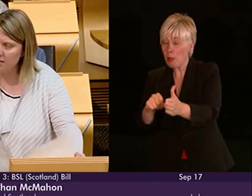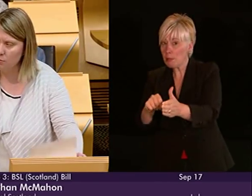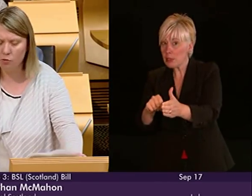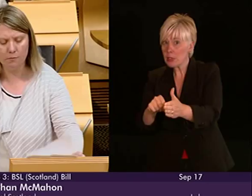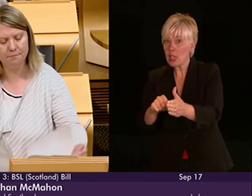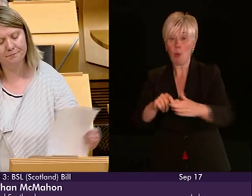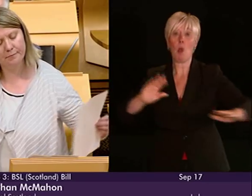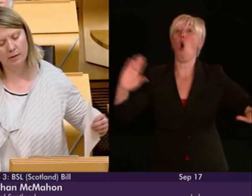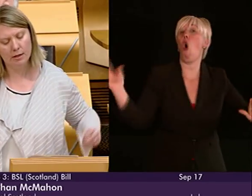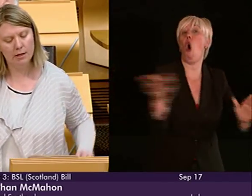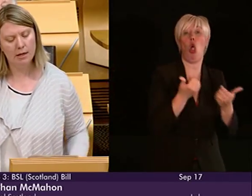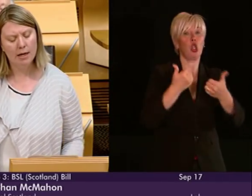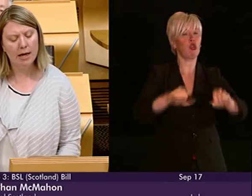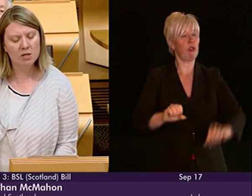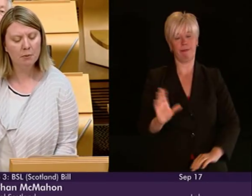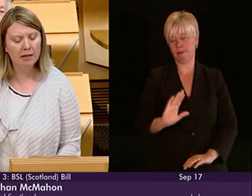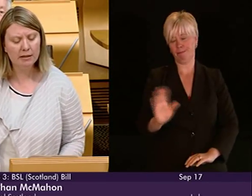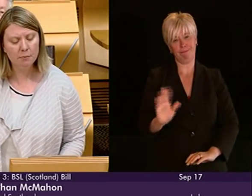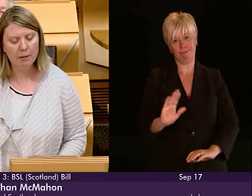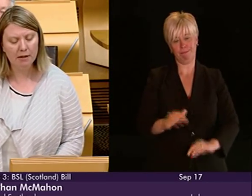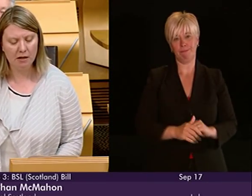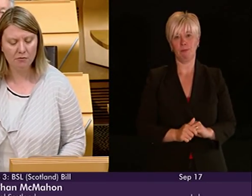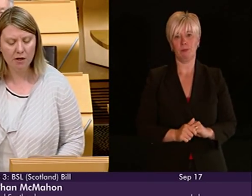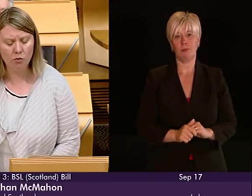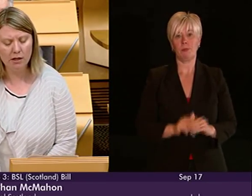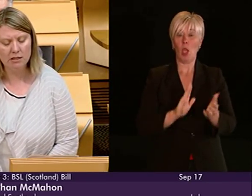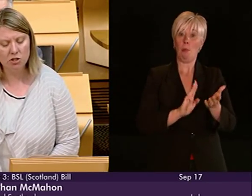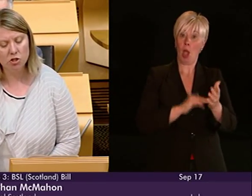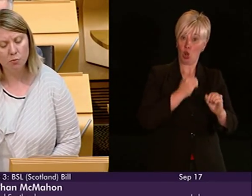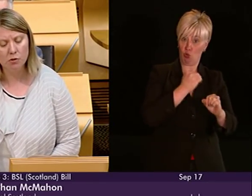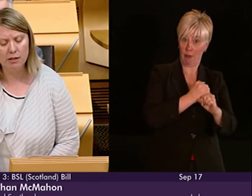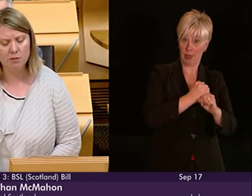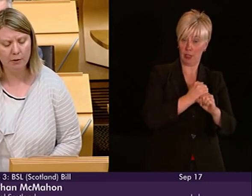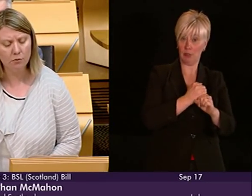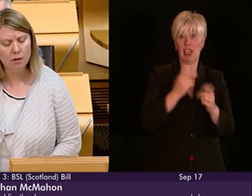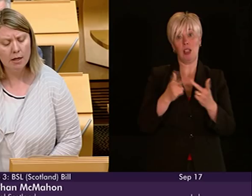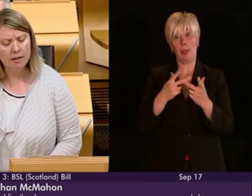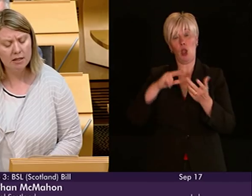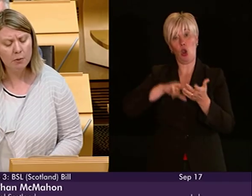address them all. Mark Griffin and the organisations that support the bill have made it clear that